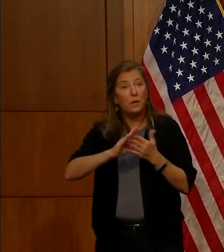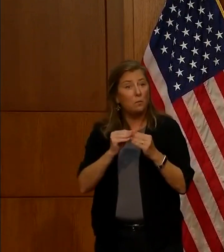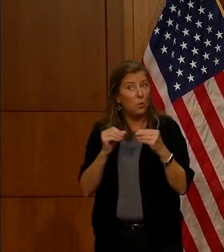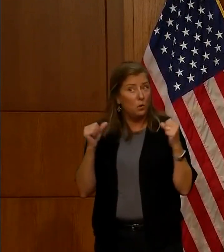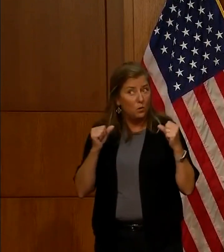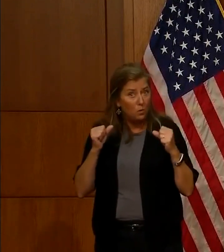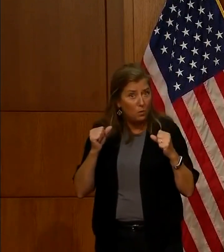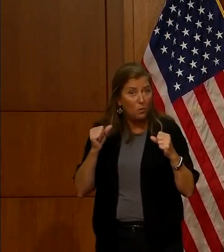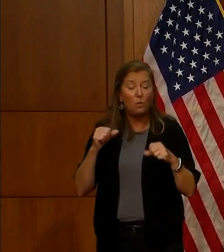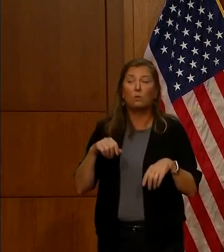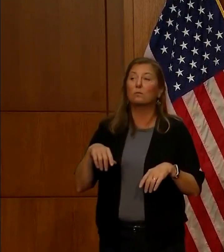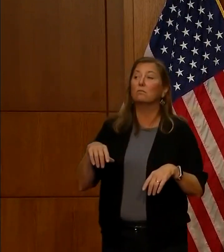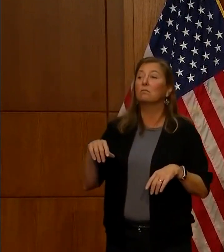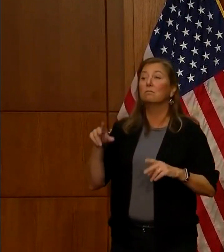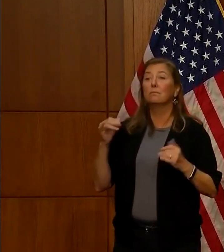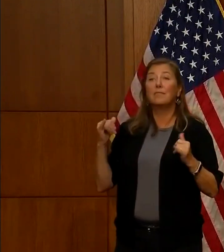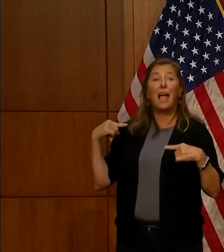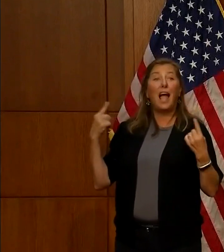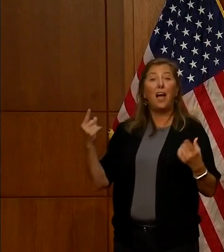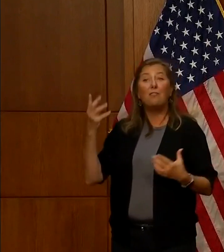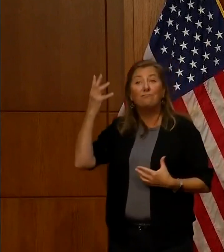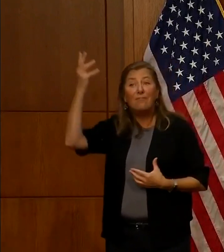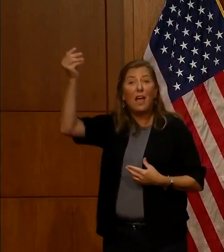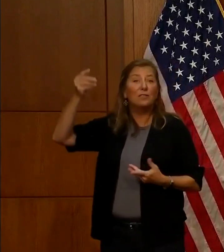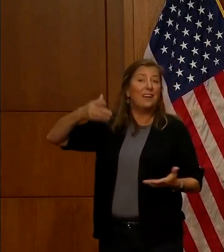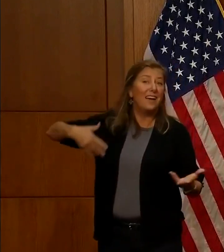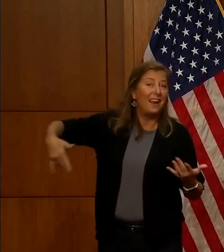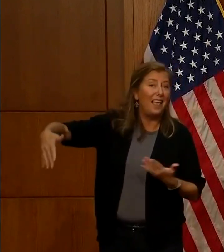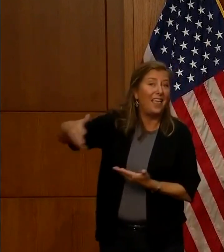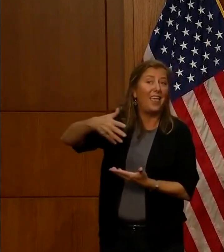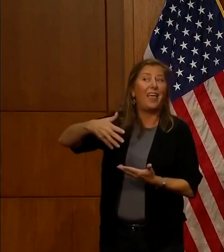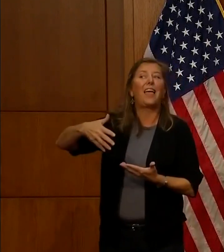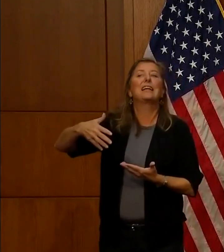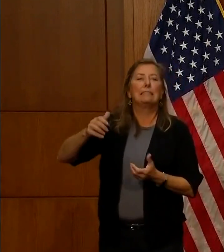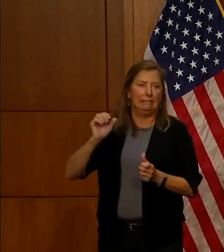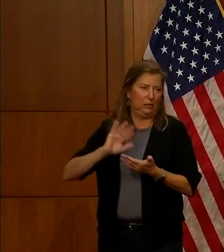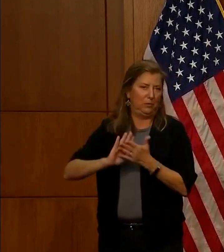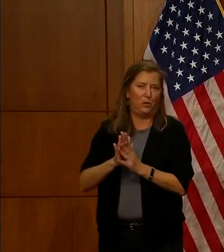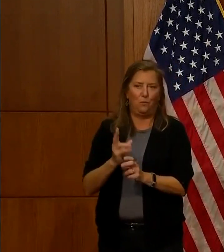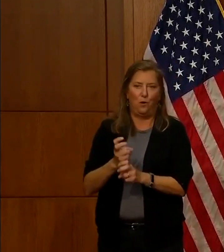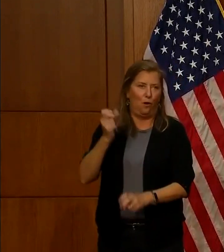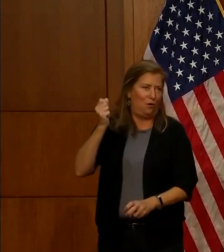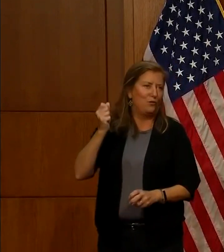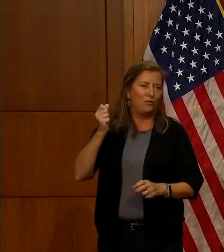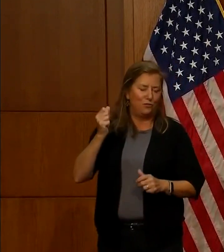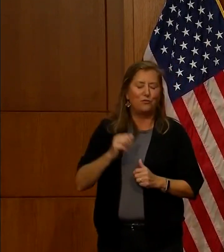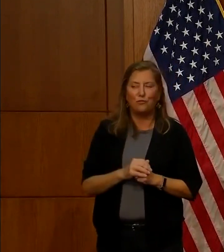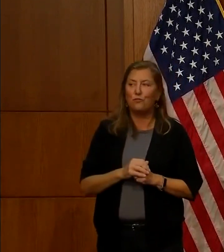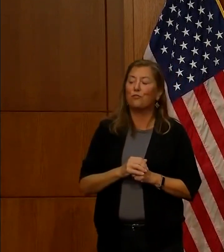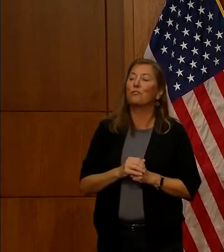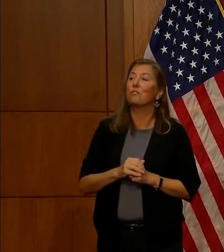WE'RE HEADING INTO THE COLDER MONTHS AND ALL OF THE OUTDOOR SOCIALIZE AND WE'VE BEEN ABLE